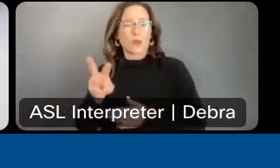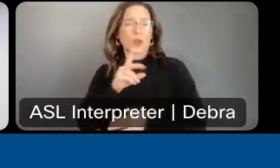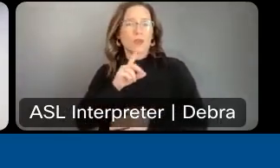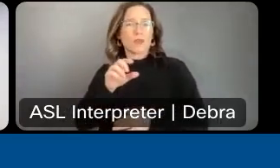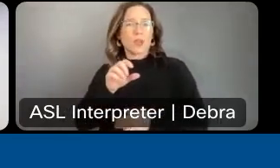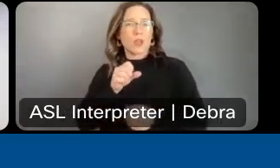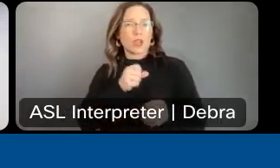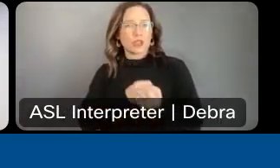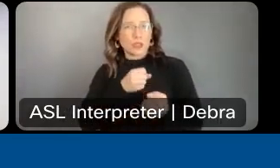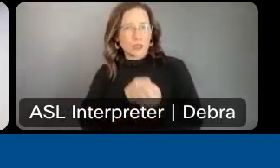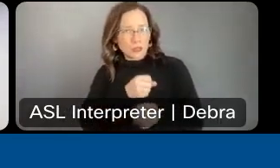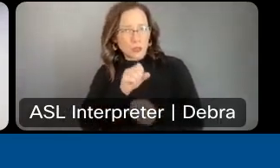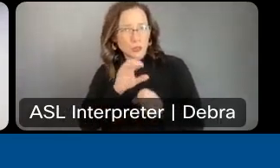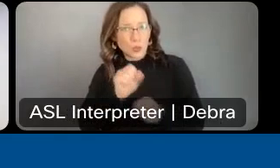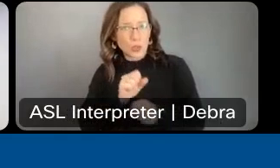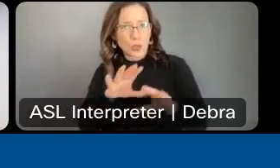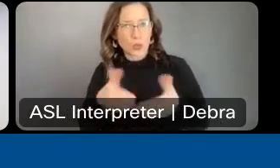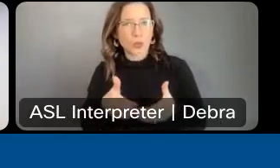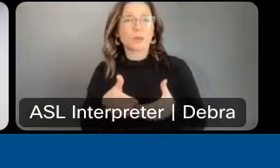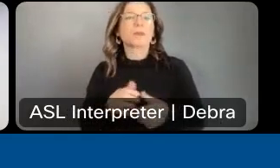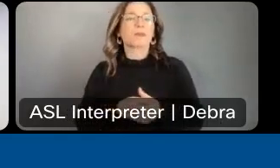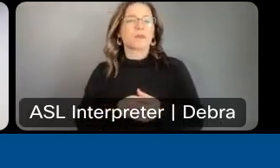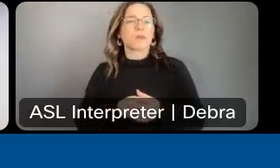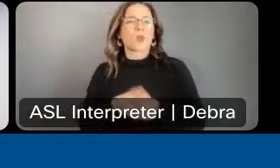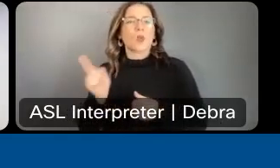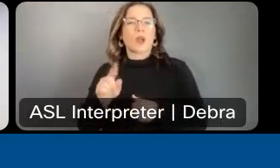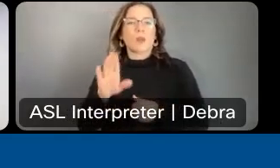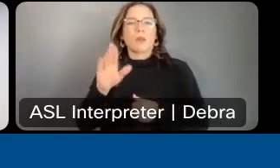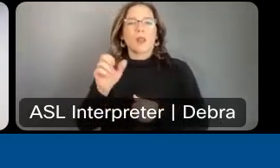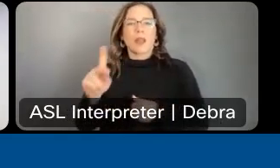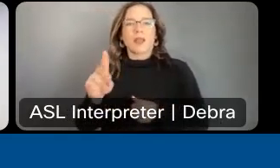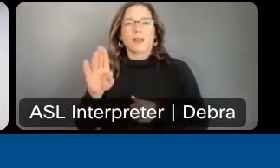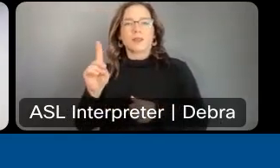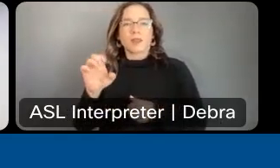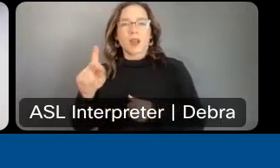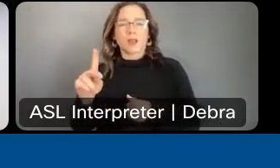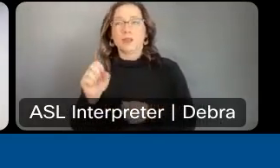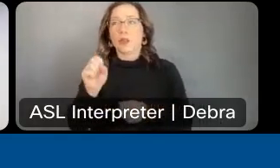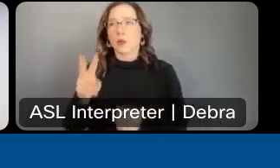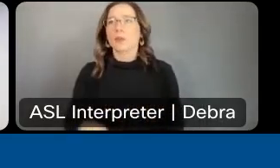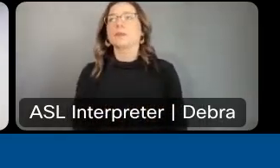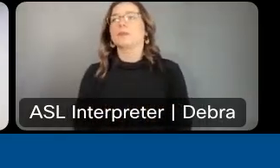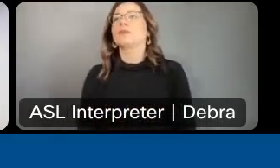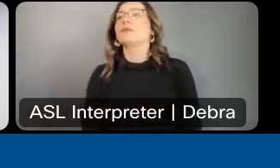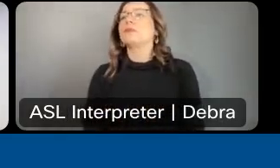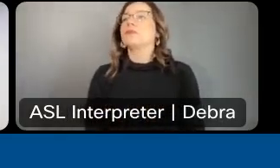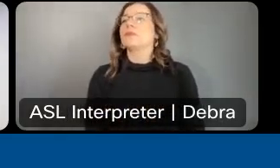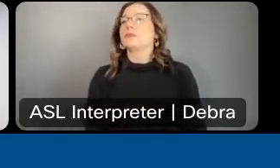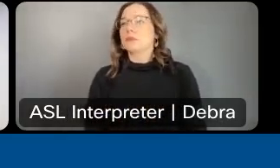He's the head of software supply chain risk management at Black Duck Software, and these individuals have been involved